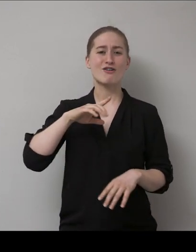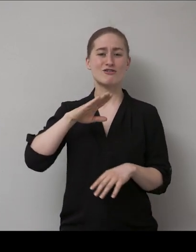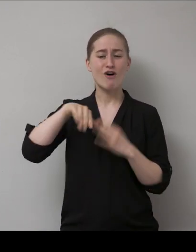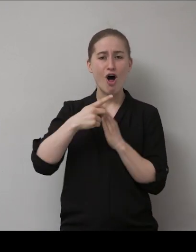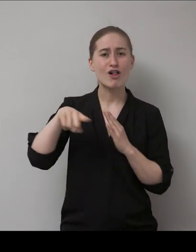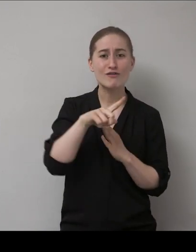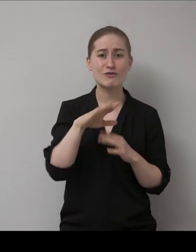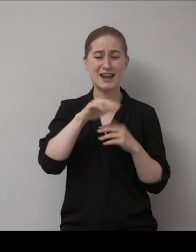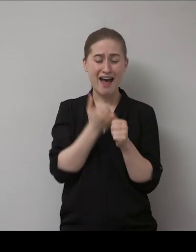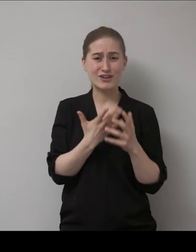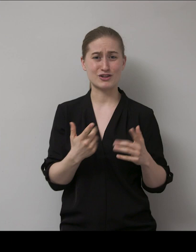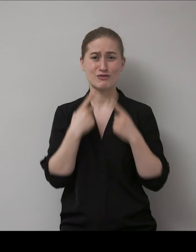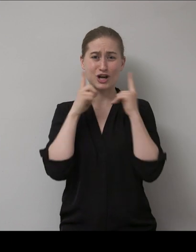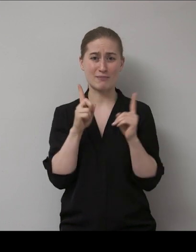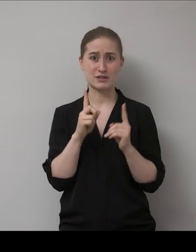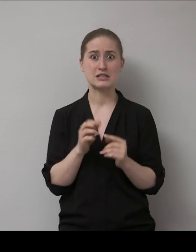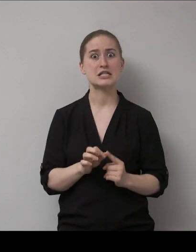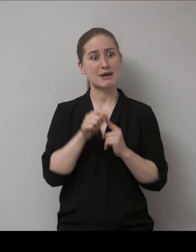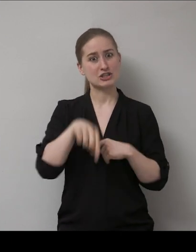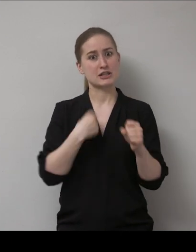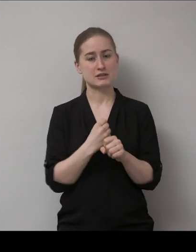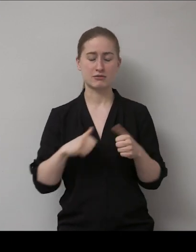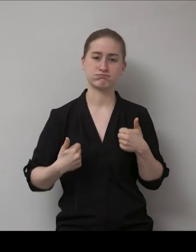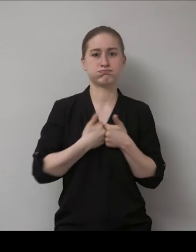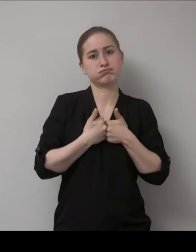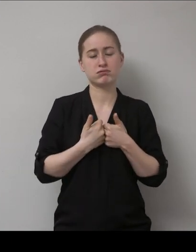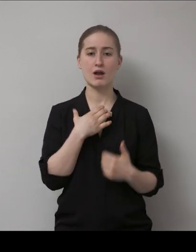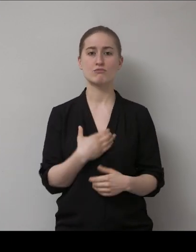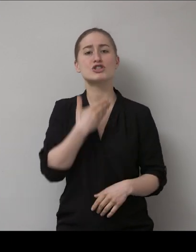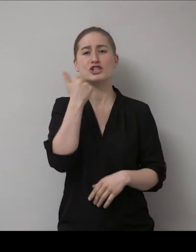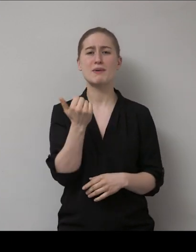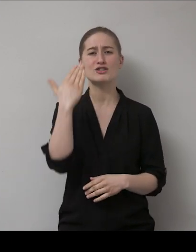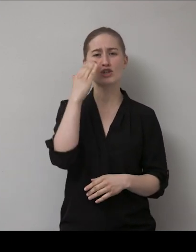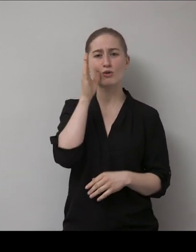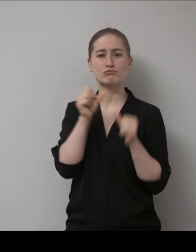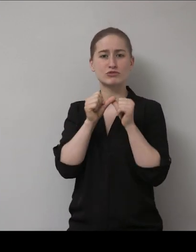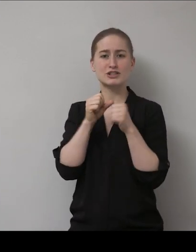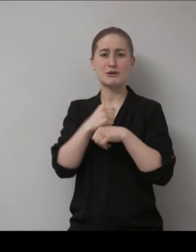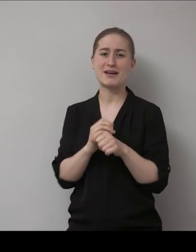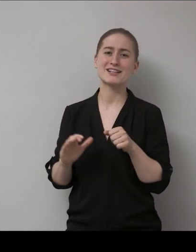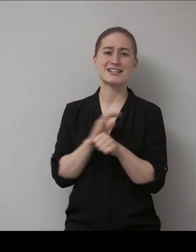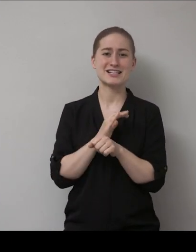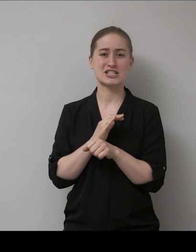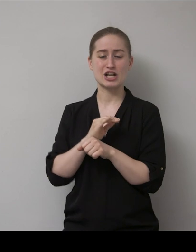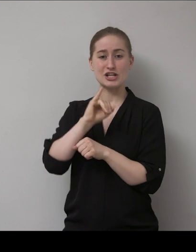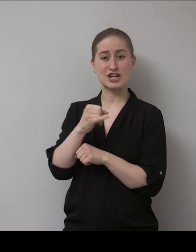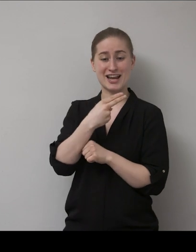particularly in the face of such a challenging year. We wish you the very best, and know that you'll continue to make the entire JHU family proud